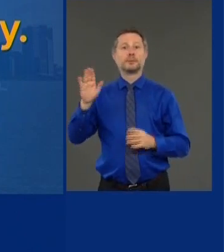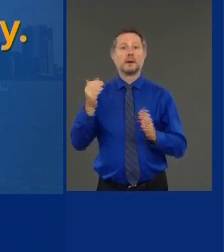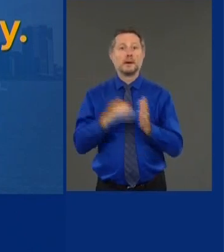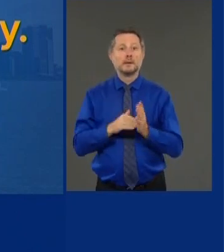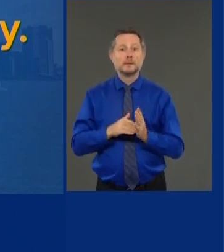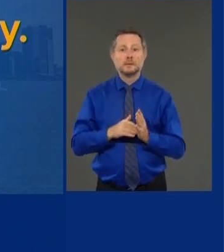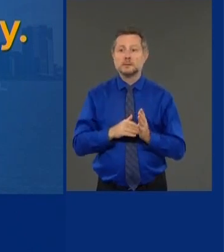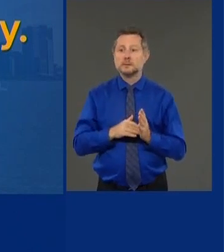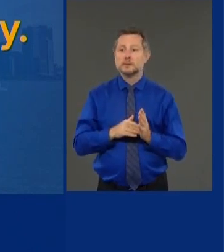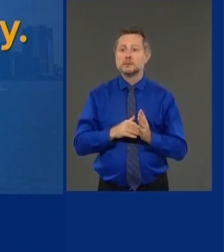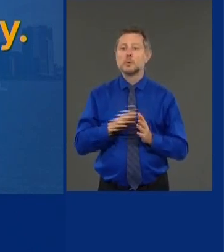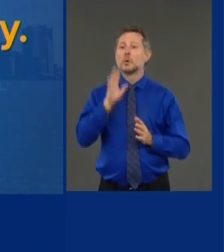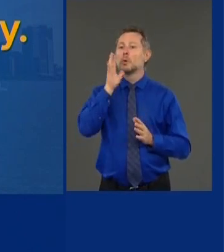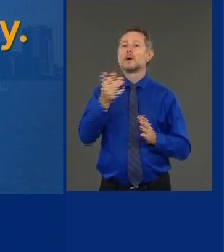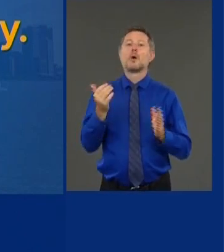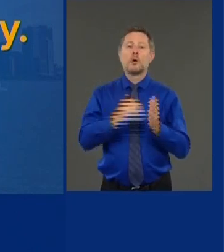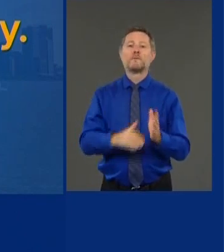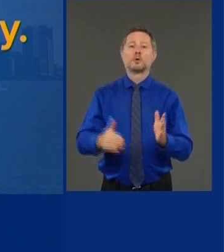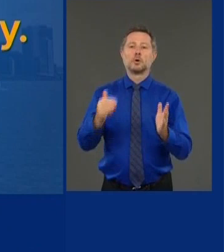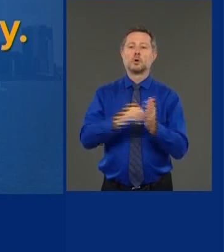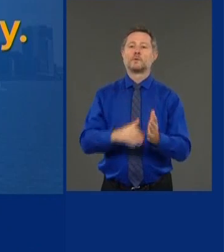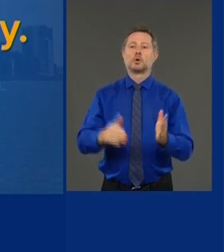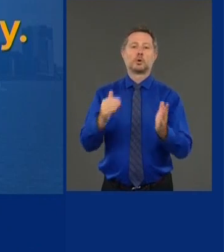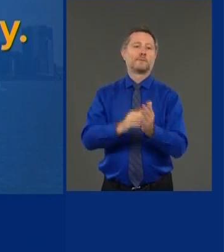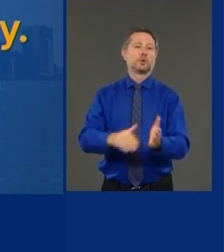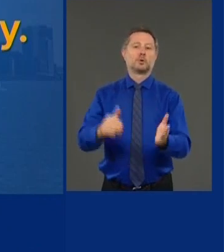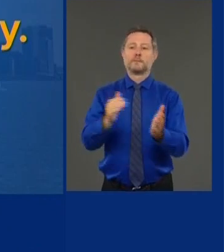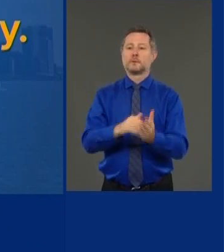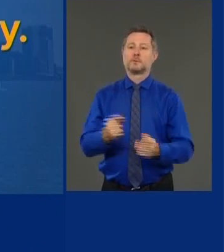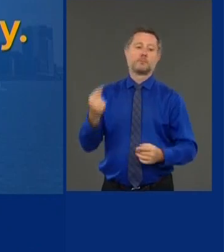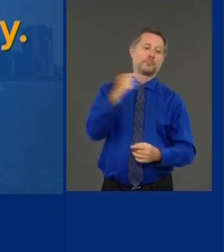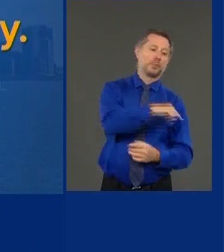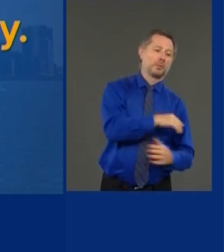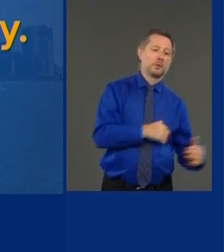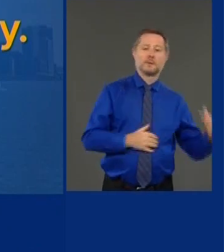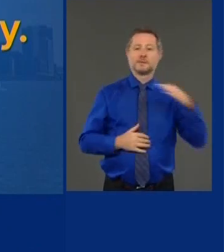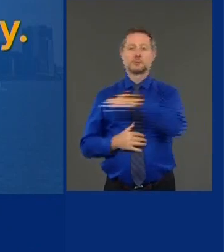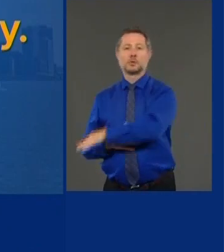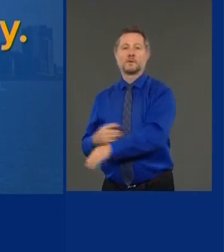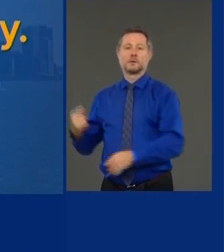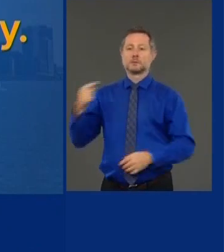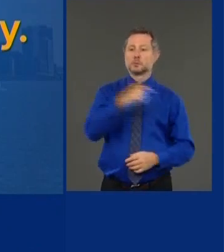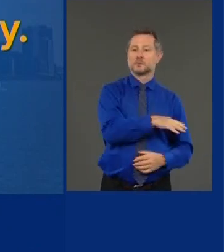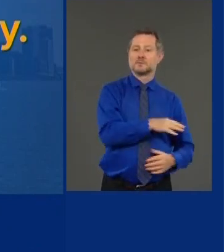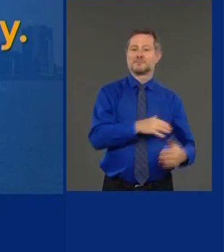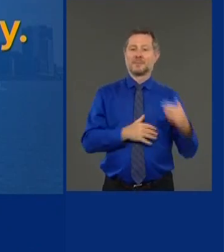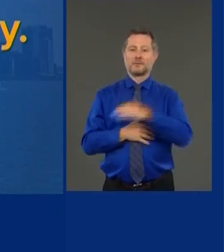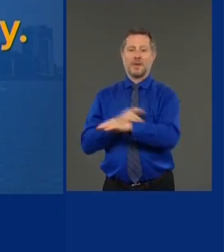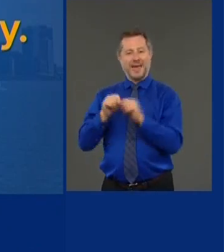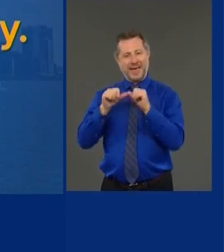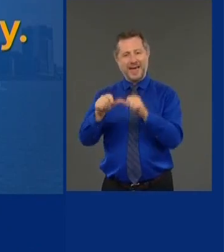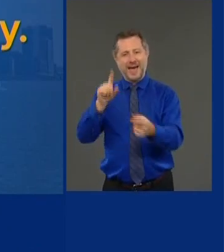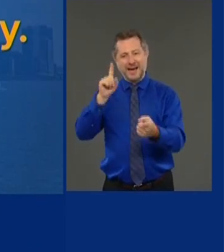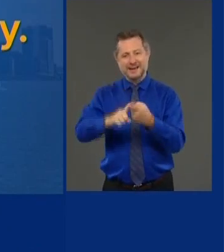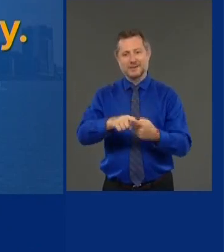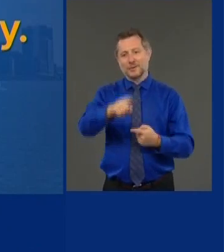OOH, IT'S BACK TO NEW JERSEY IS ON THE RISE. OOH, IT'S BACK TO MASSACHUSETTS IS ON THE RISE.